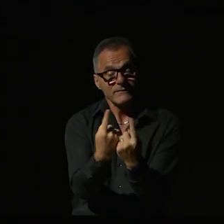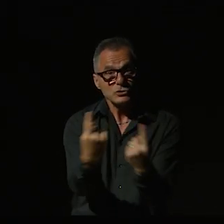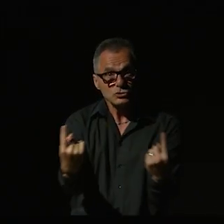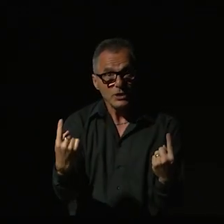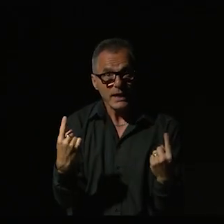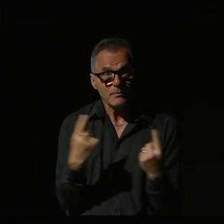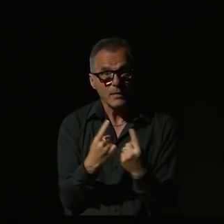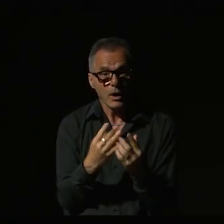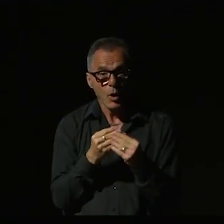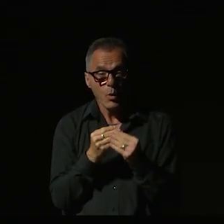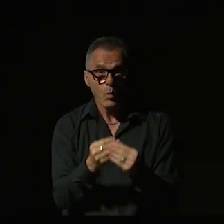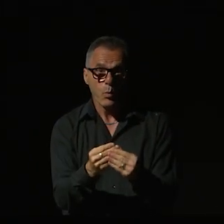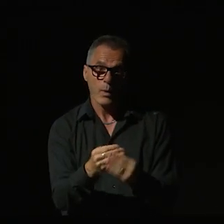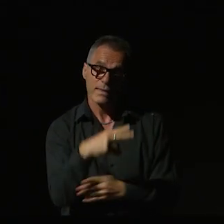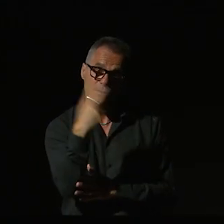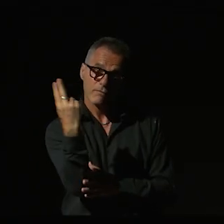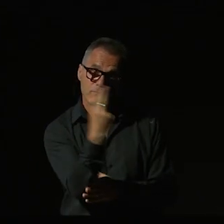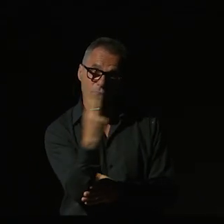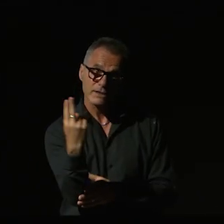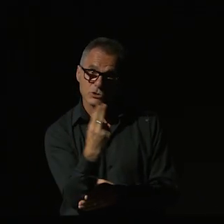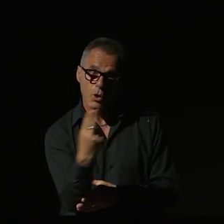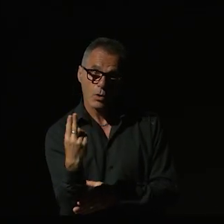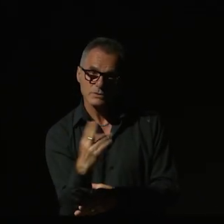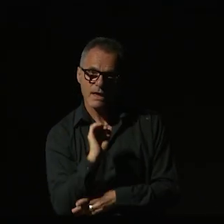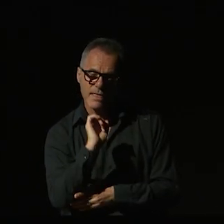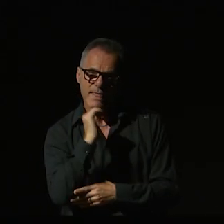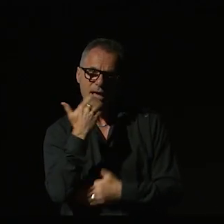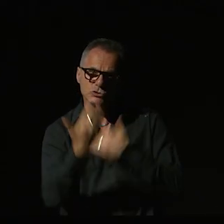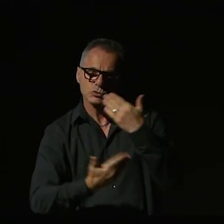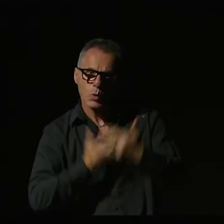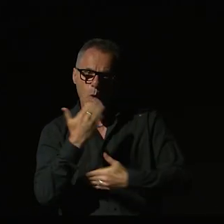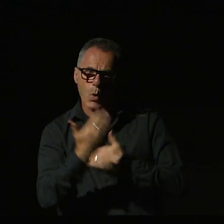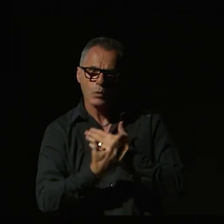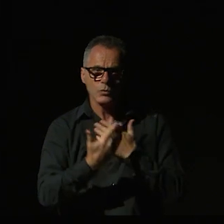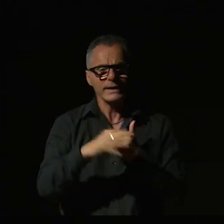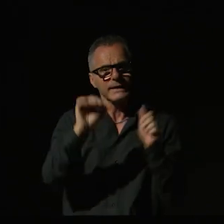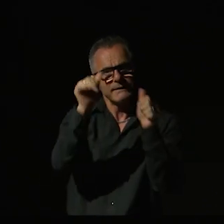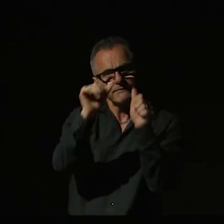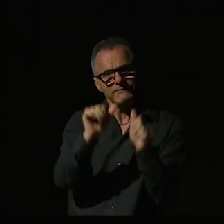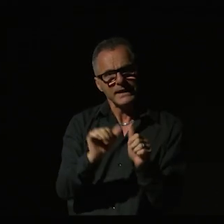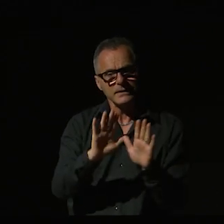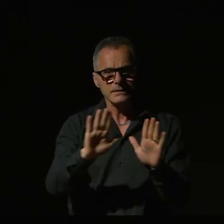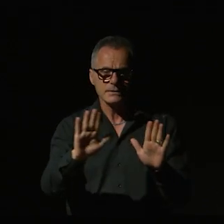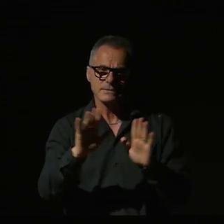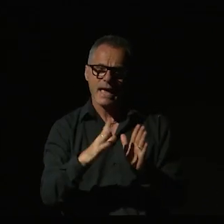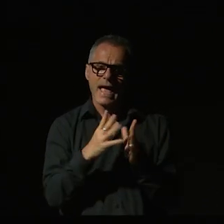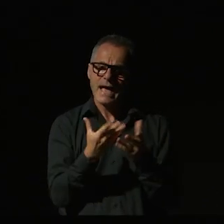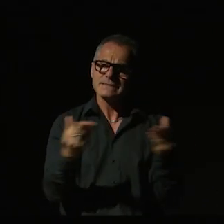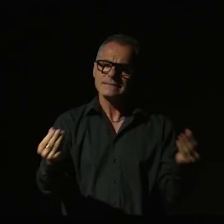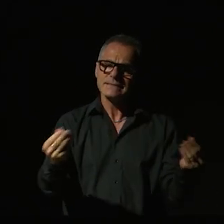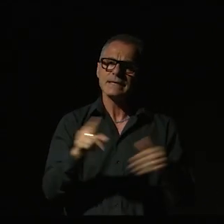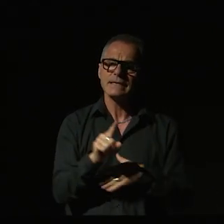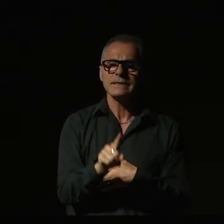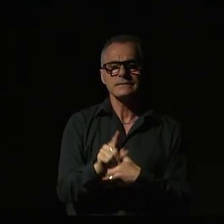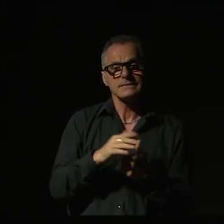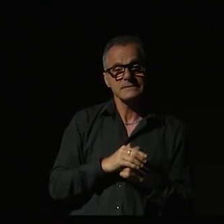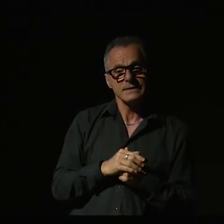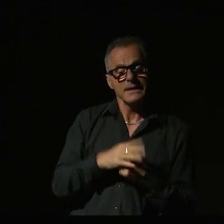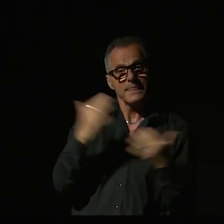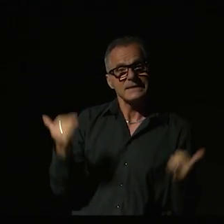with the fresco cycle of allegorical figures and mythological scenes that celebrate the virtues of the Farnese family,